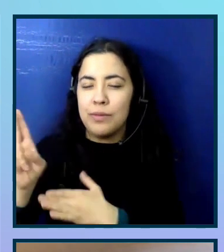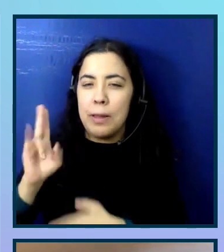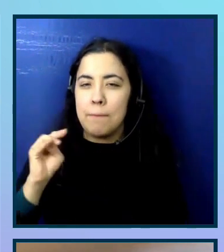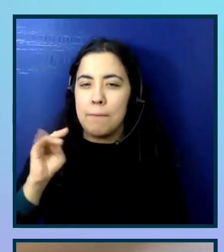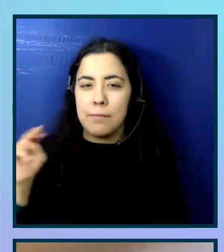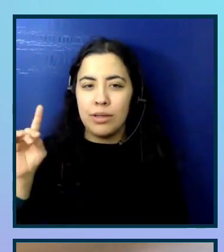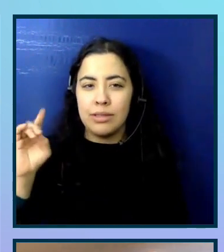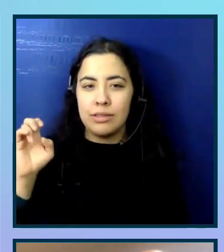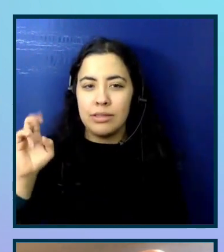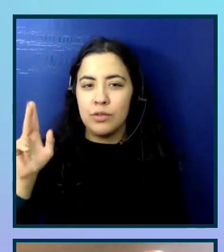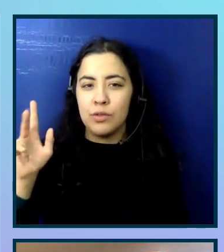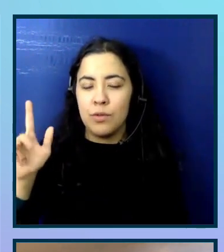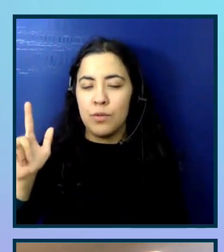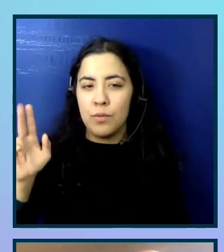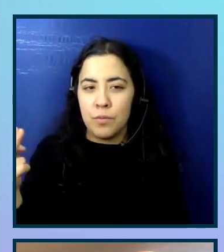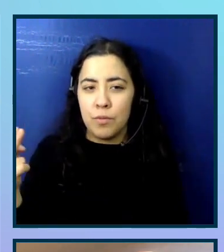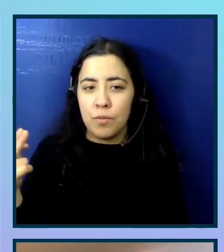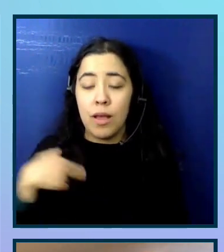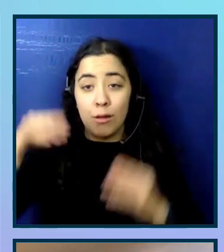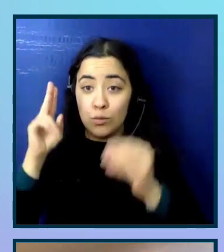I teach UX interactive design courses.